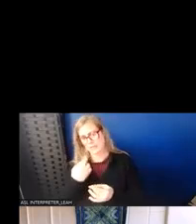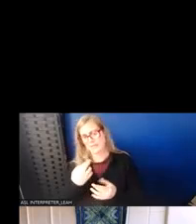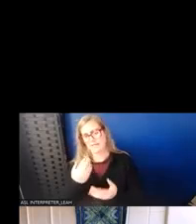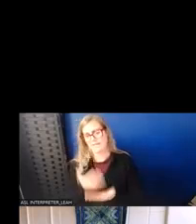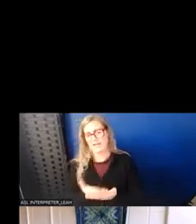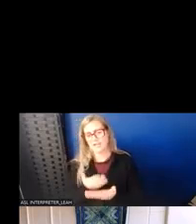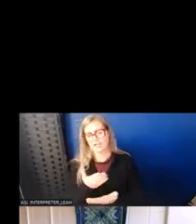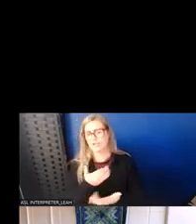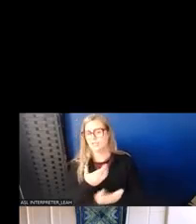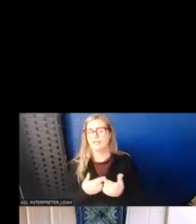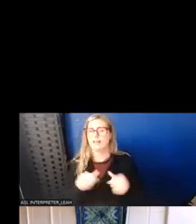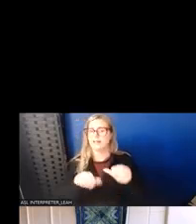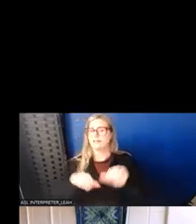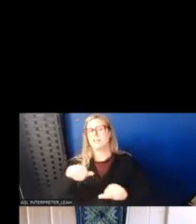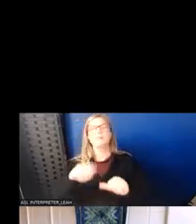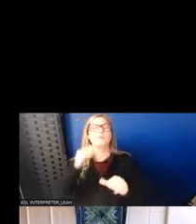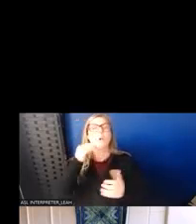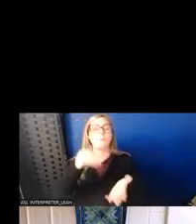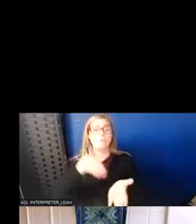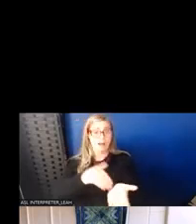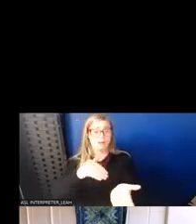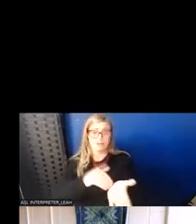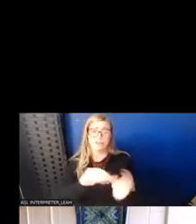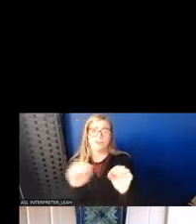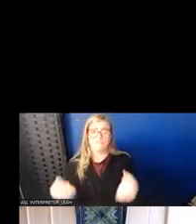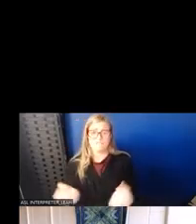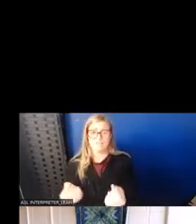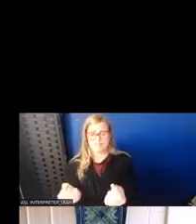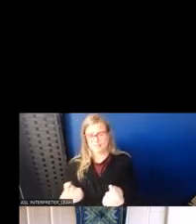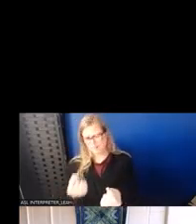doctor's office and helped us to understand why some treatments